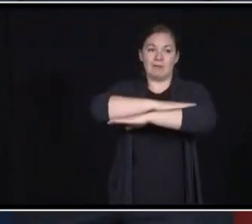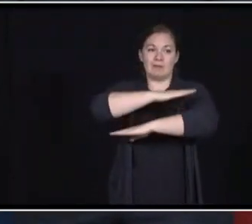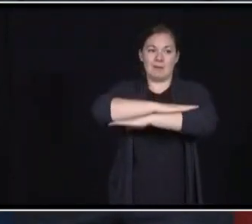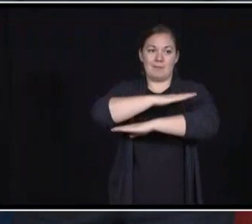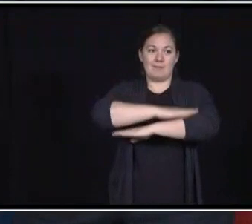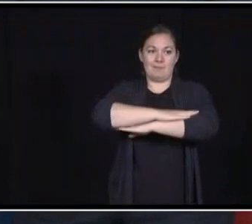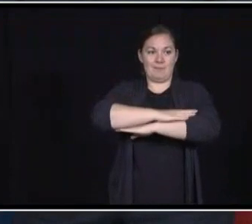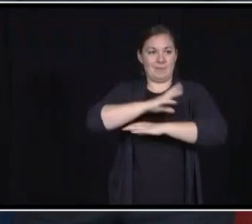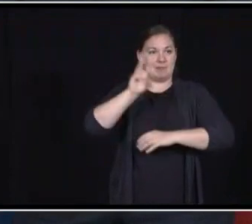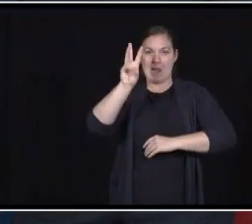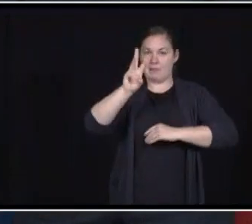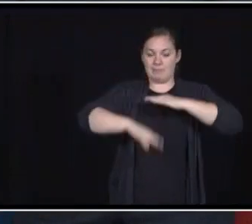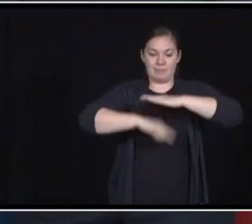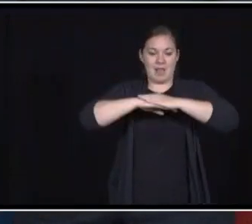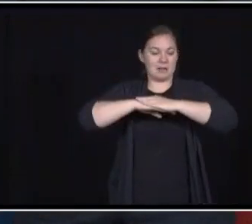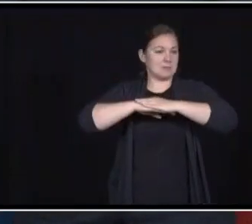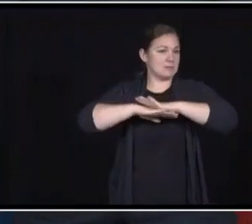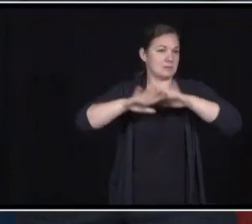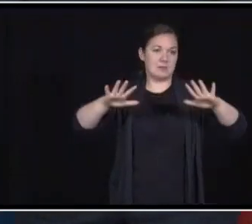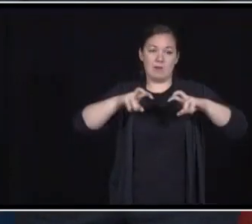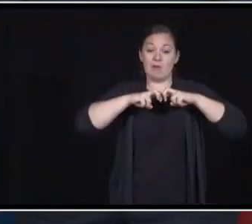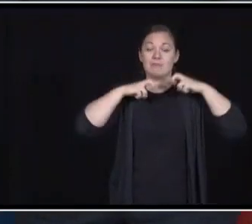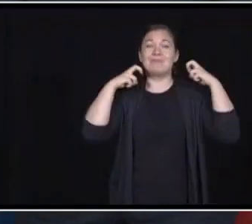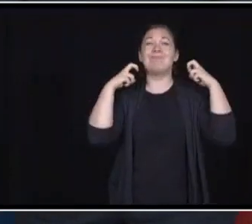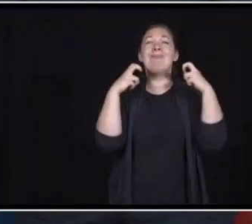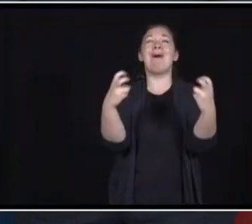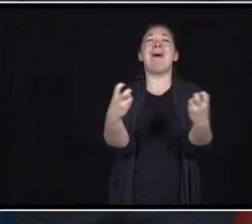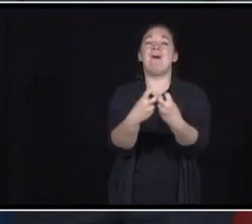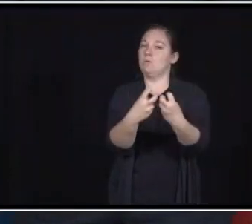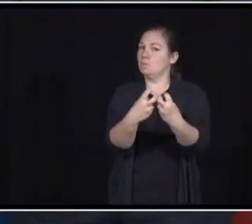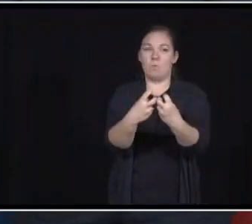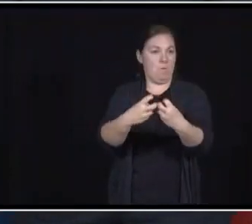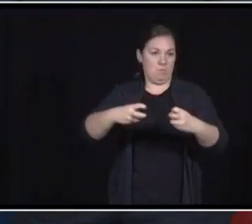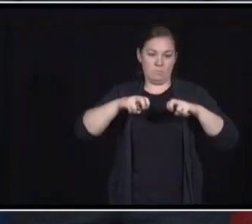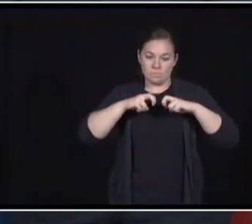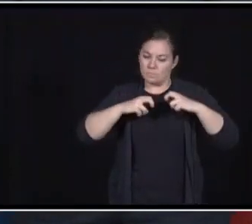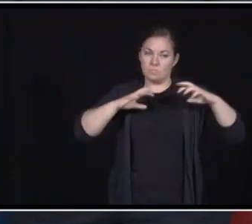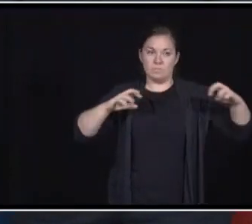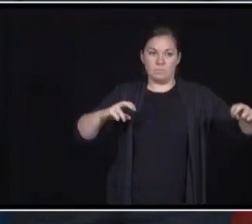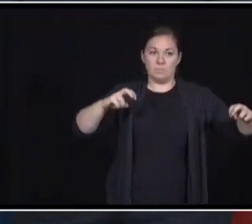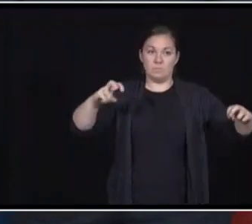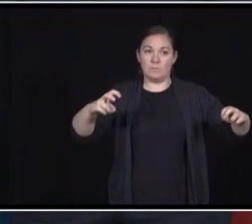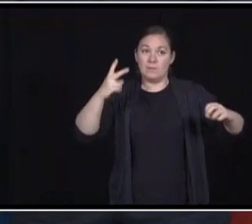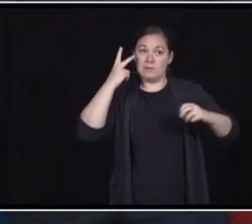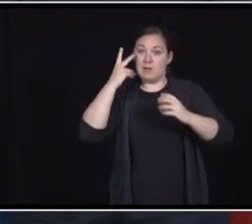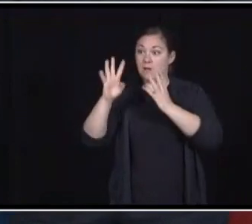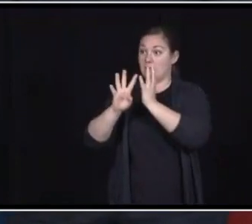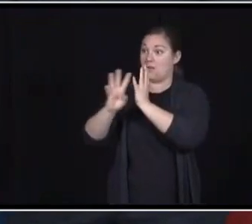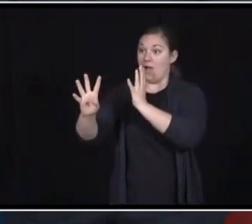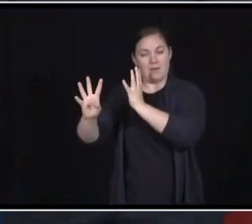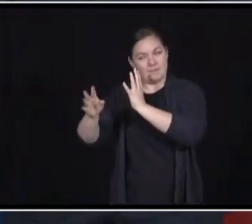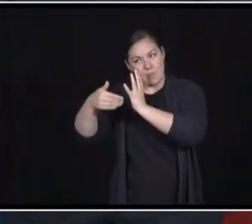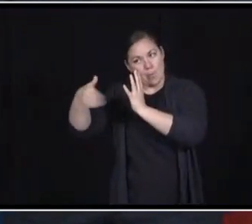that the cabinet had approved around restricting indoor dining numbers. The six to a table. The distancing and watching the lineups